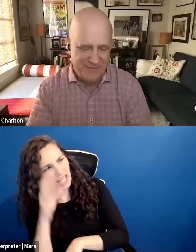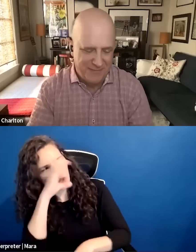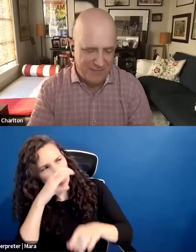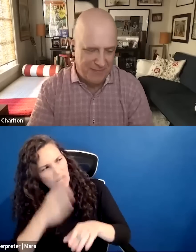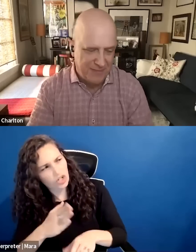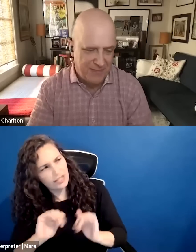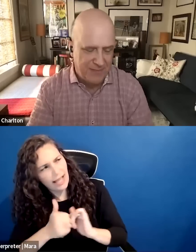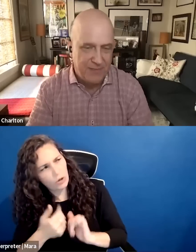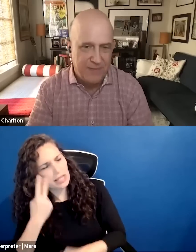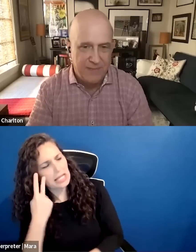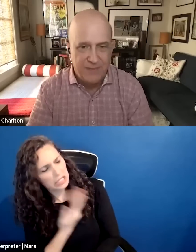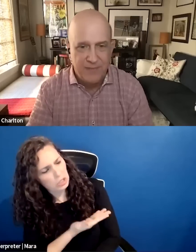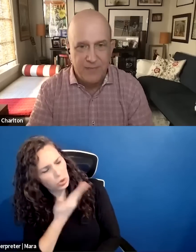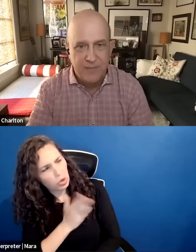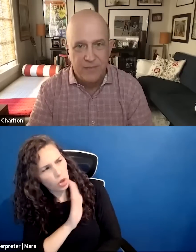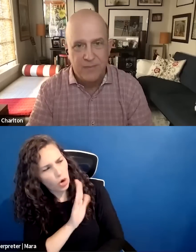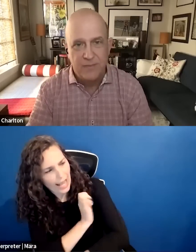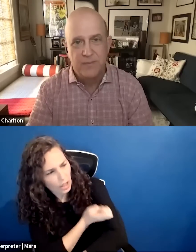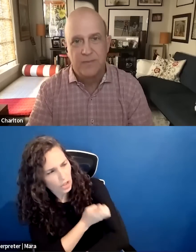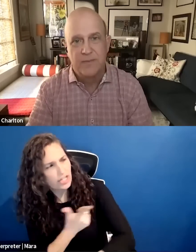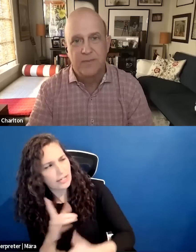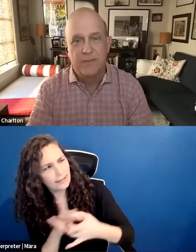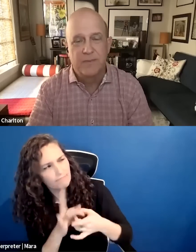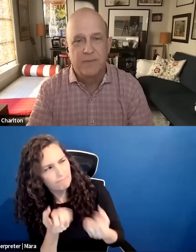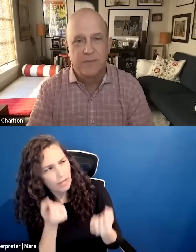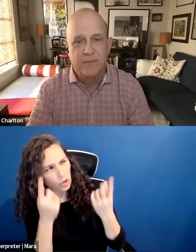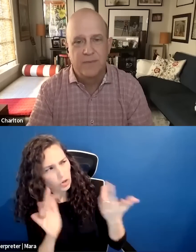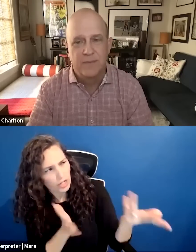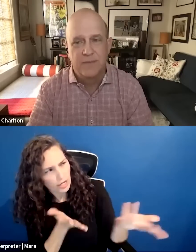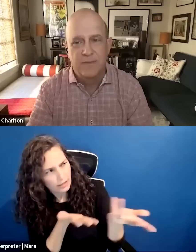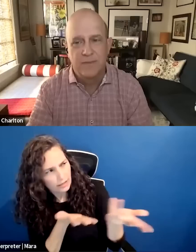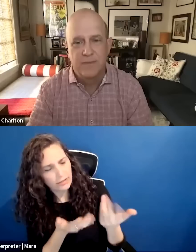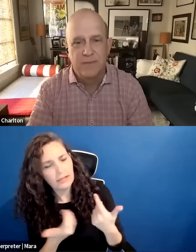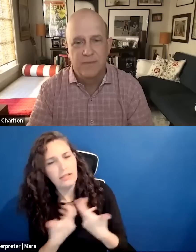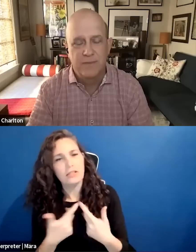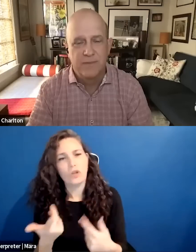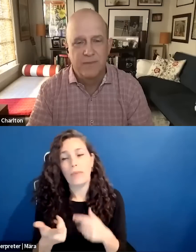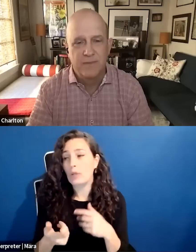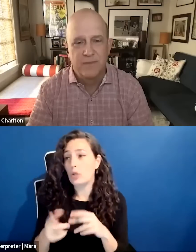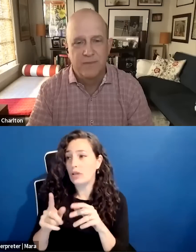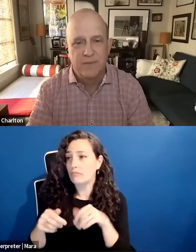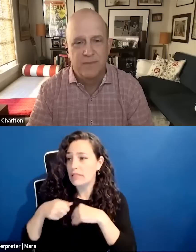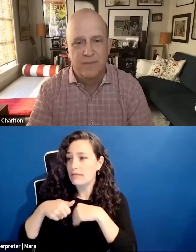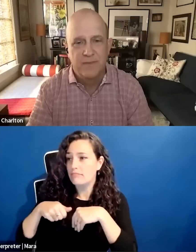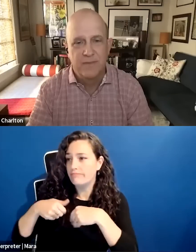your energy, right. So that's where you can do like, you can put out a branding survey or you can do a stranger's exercise